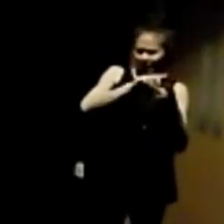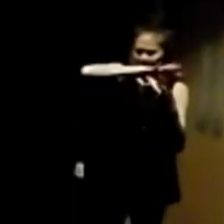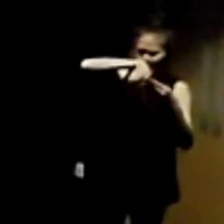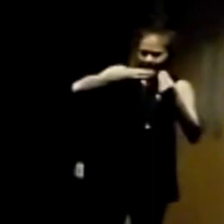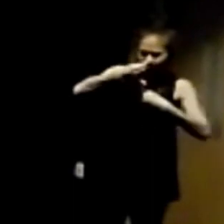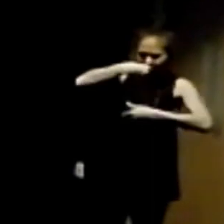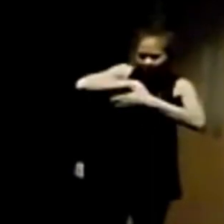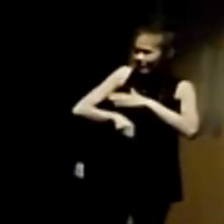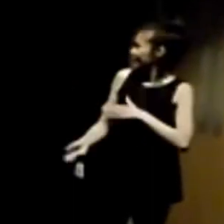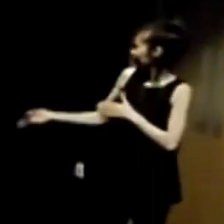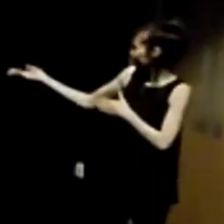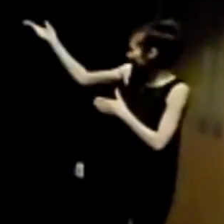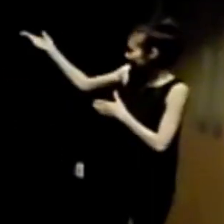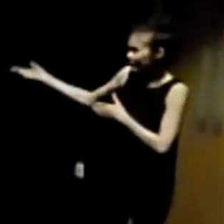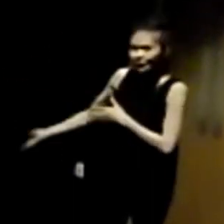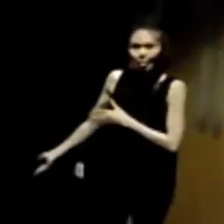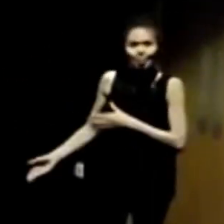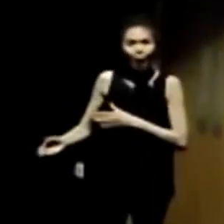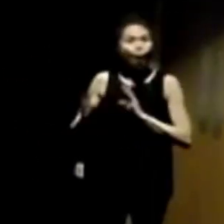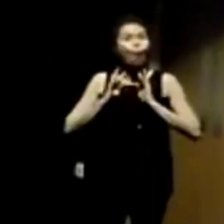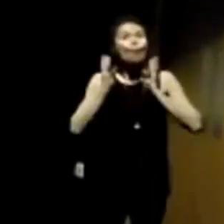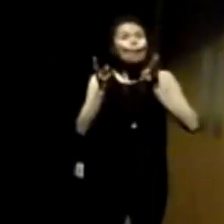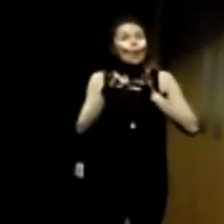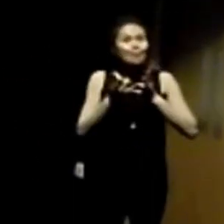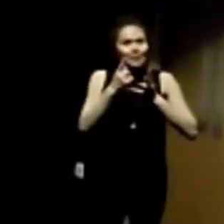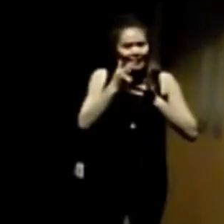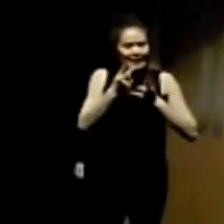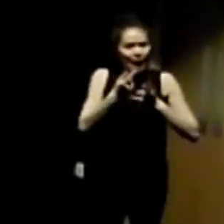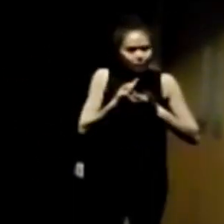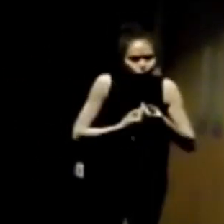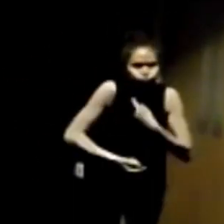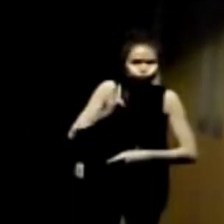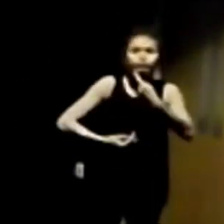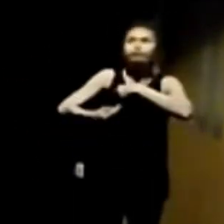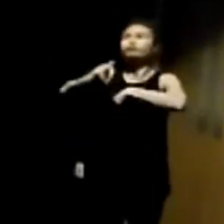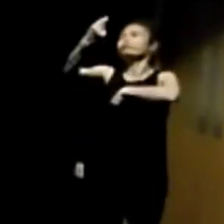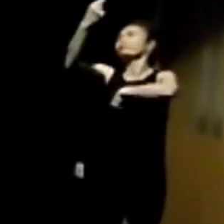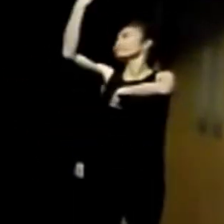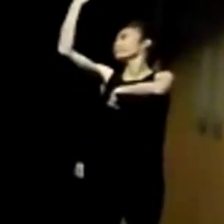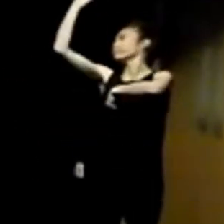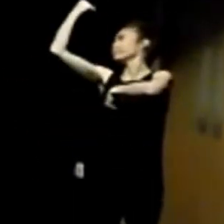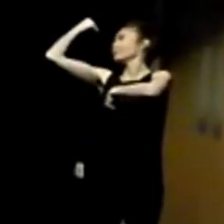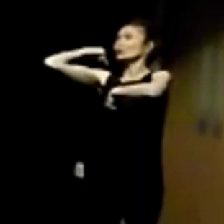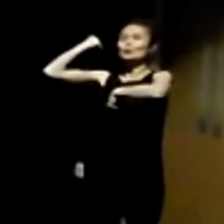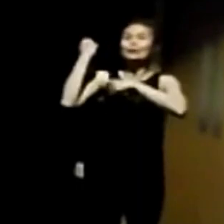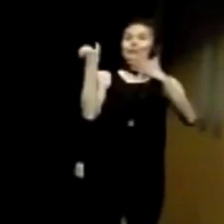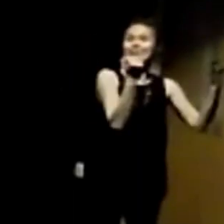he is able to go back in time to 1606 and take a theatre-load of people back with him